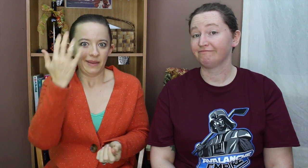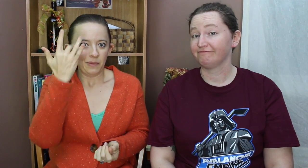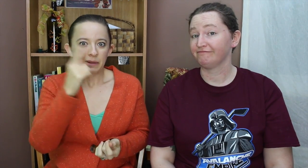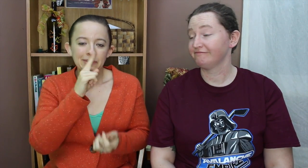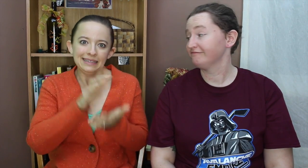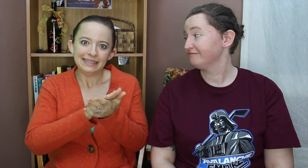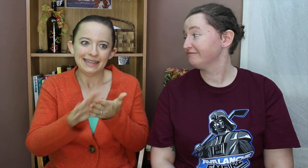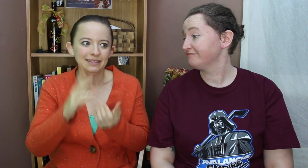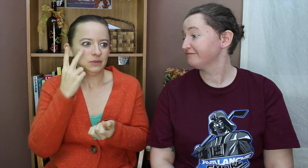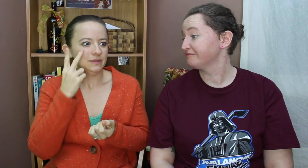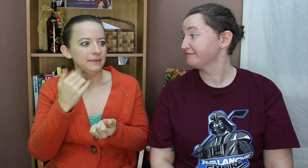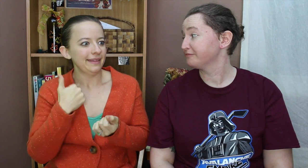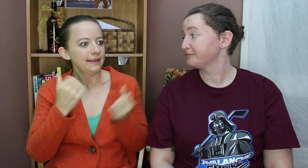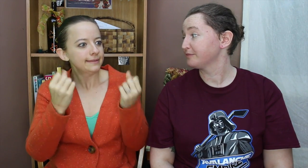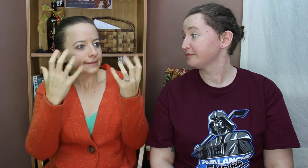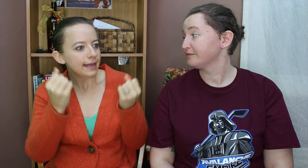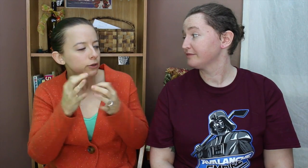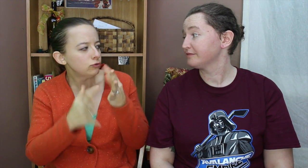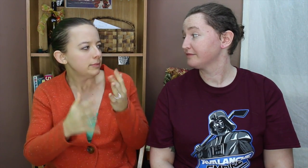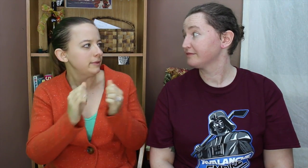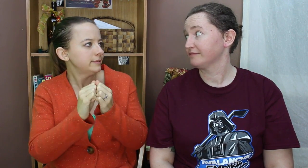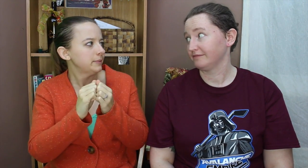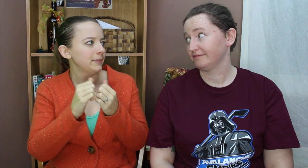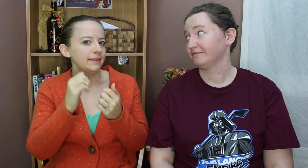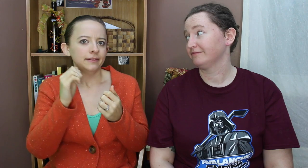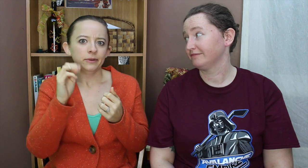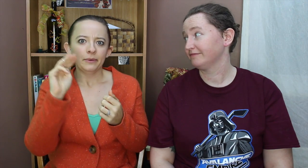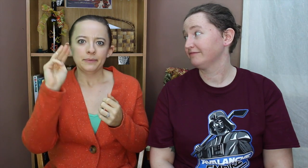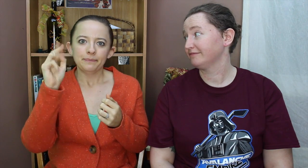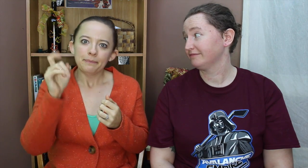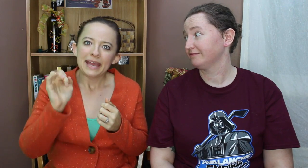really sad and that's why it'd be really nice to have